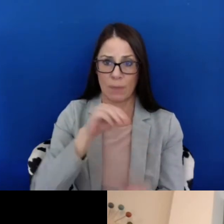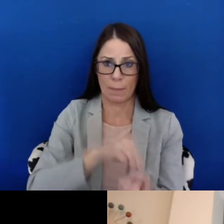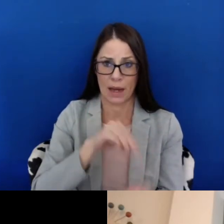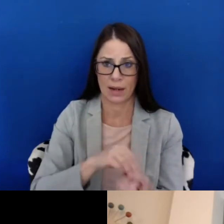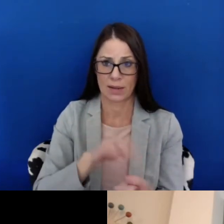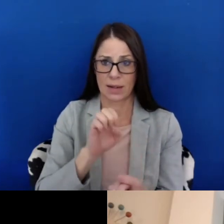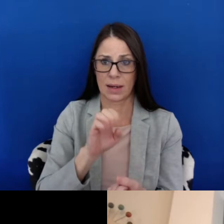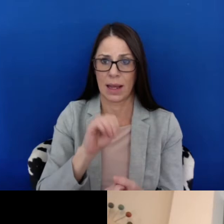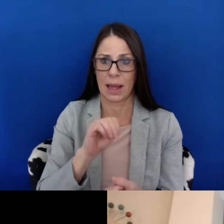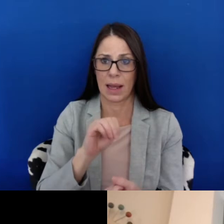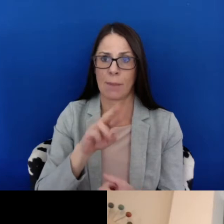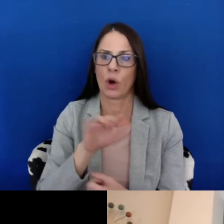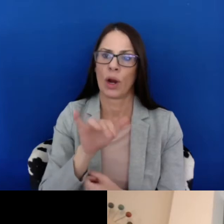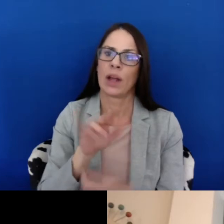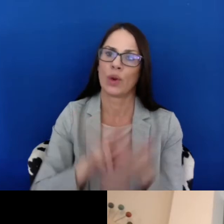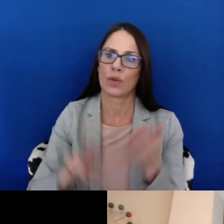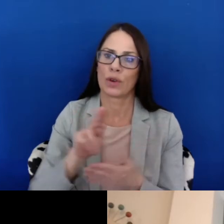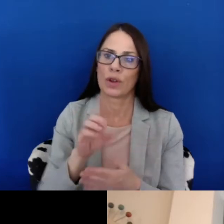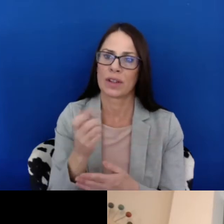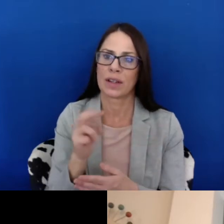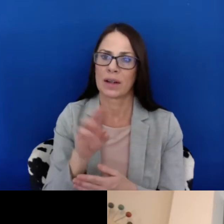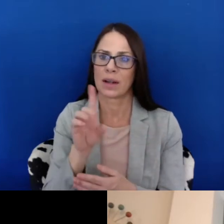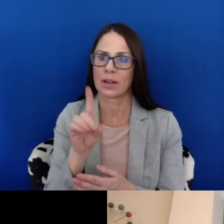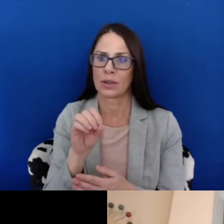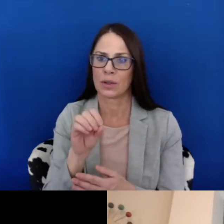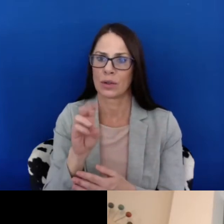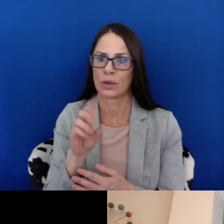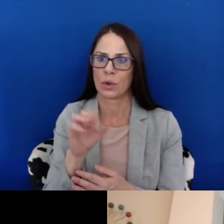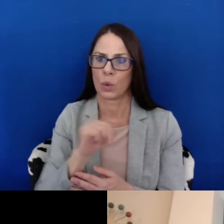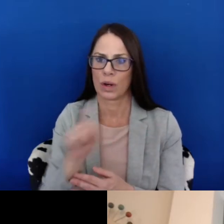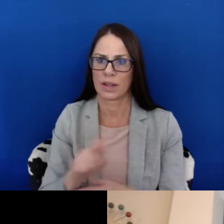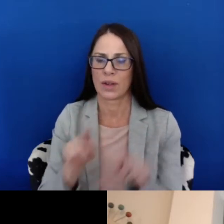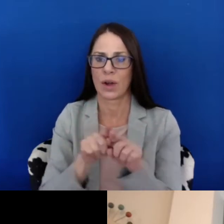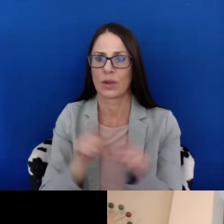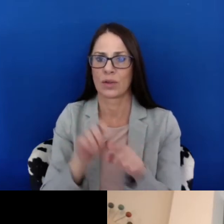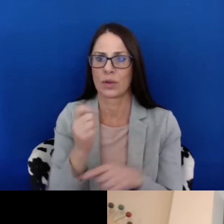15:50:09 Dr door, it is also a senior fellow at the Center for Ethics.